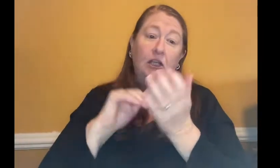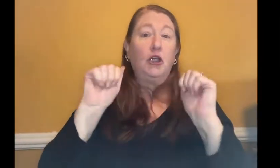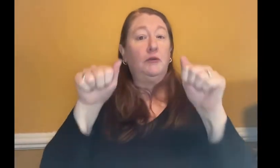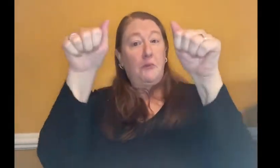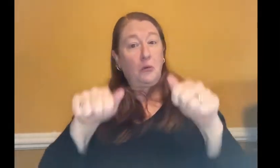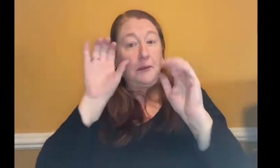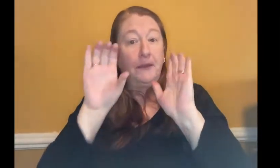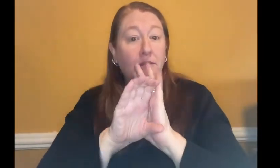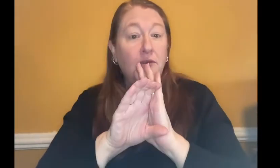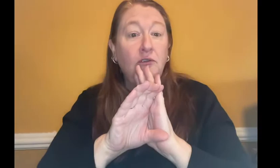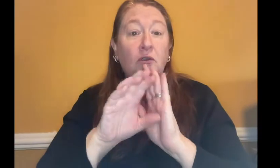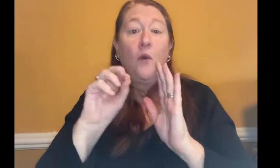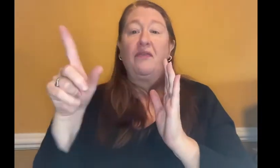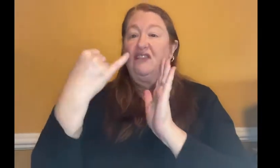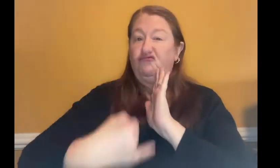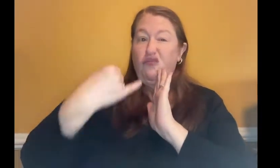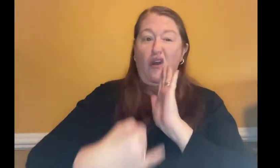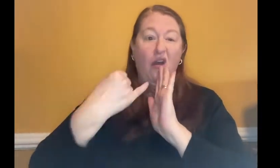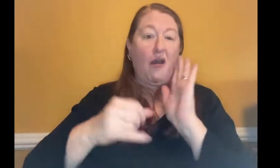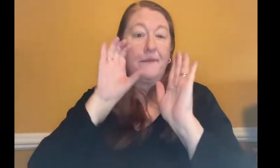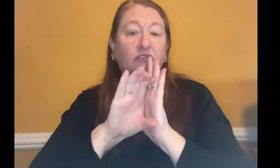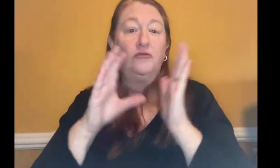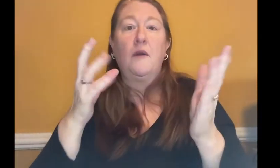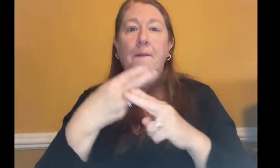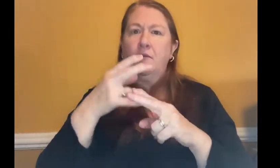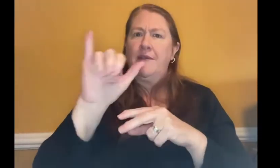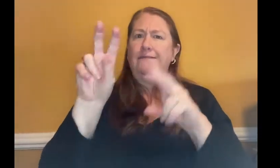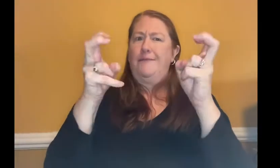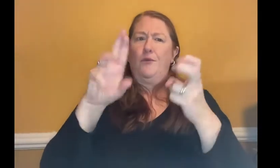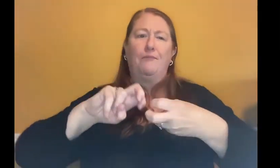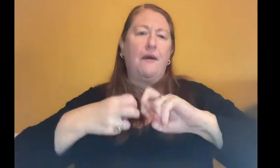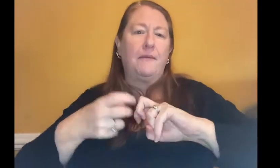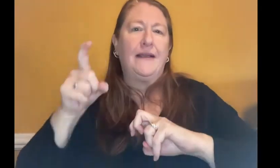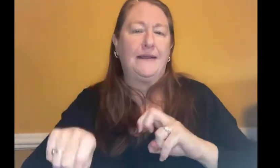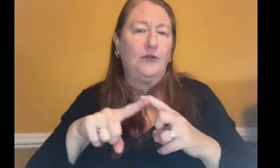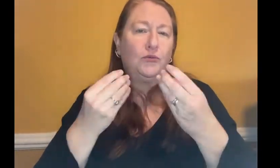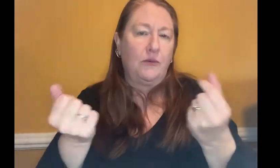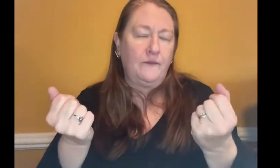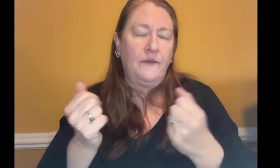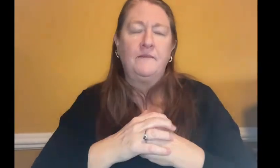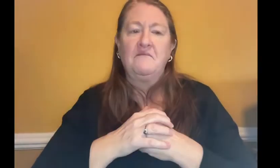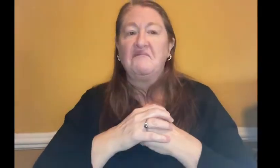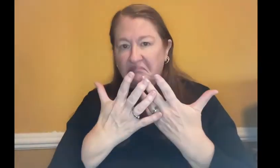Post a photo of a picture they drew about a topic or a problem they tried to solve.